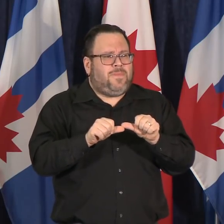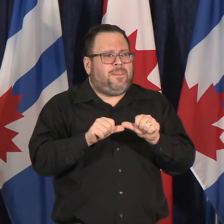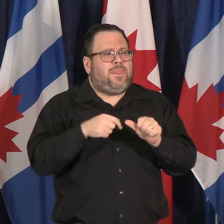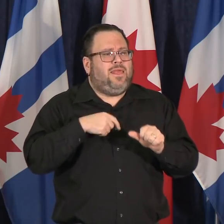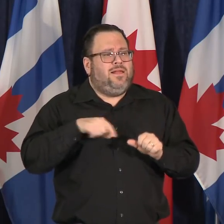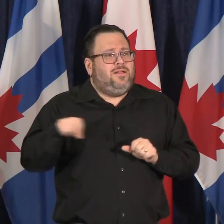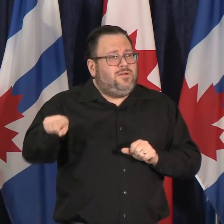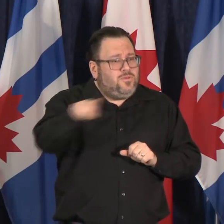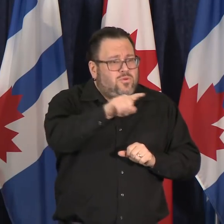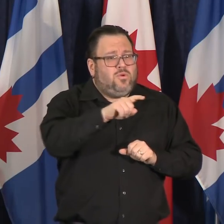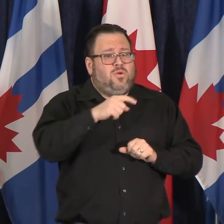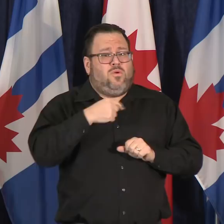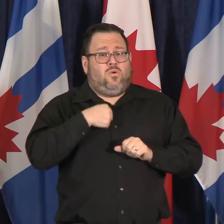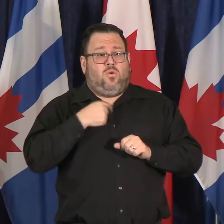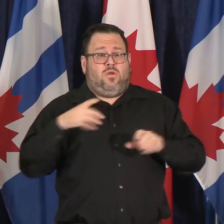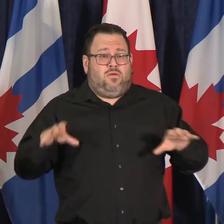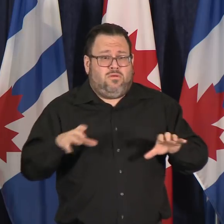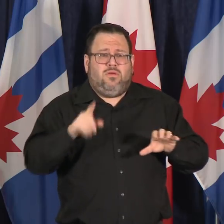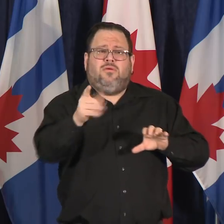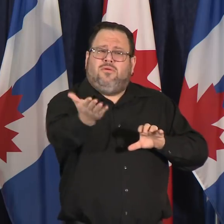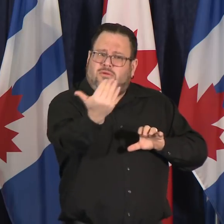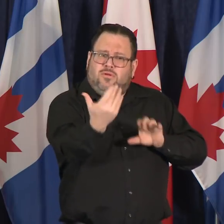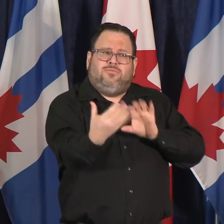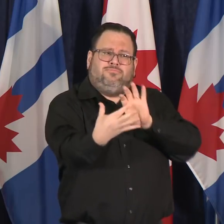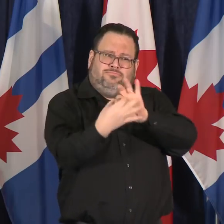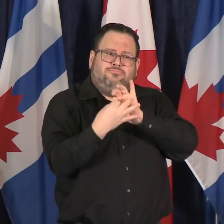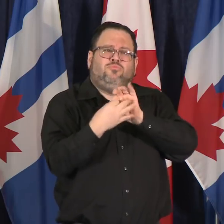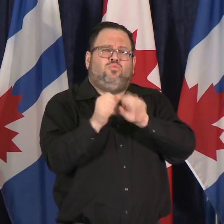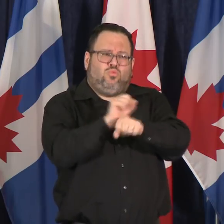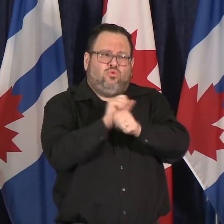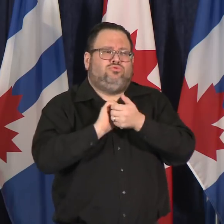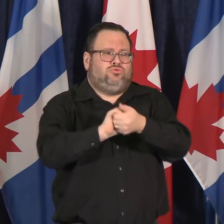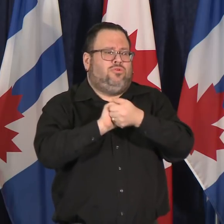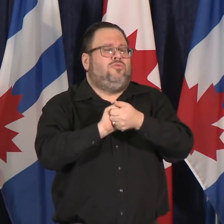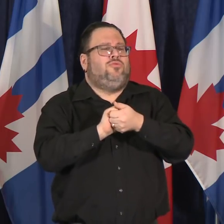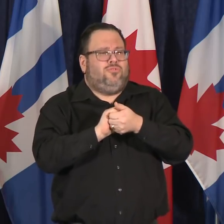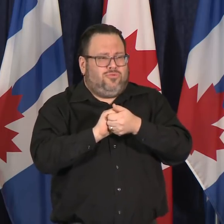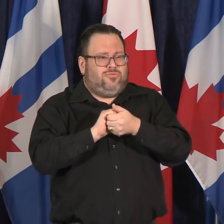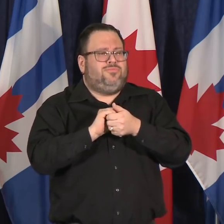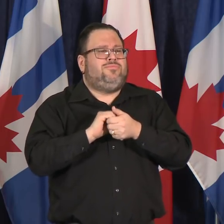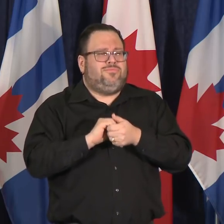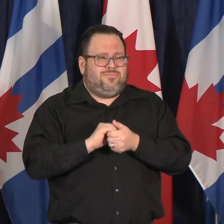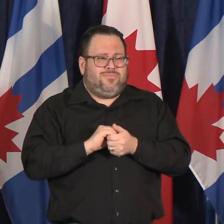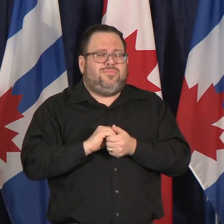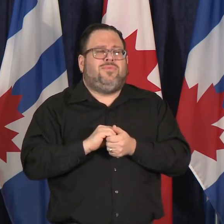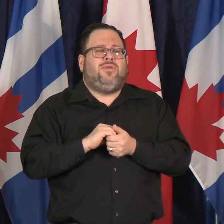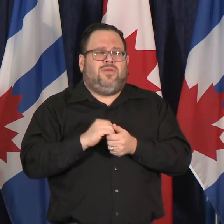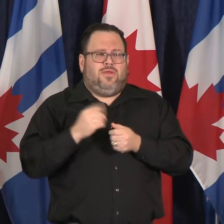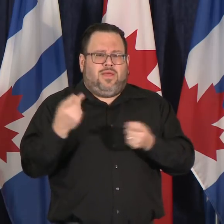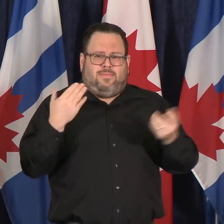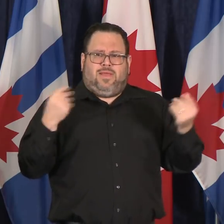there people are asking me they're asking me questions on what social